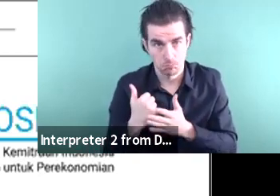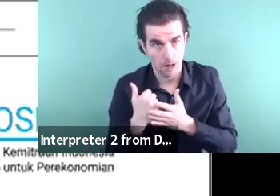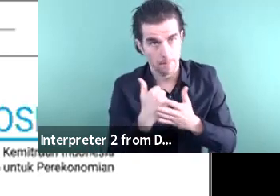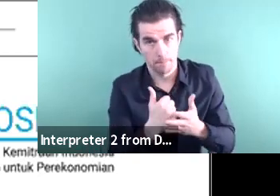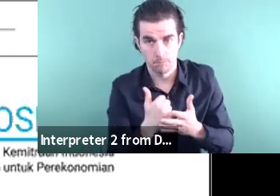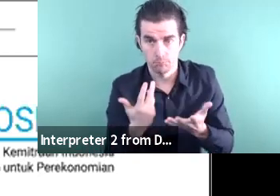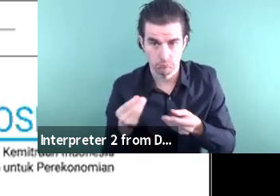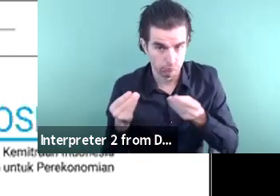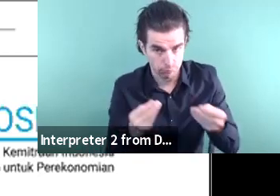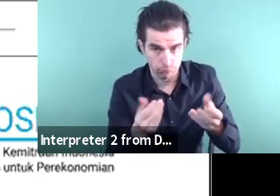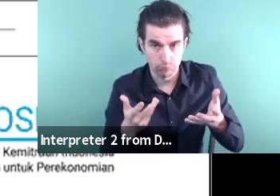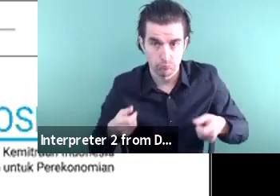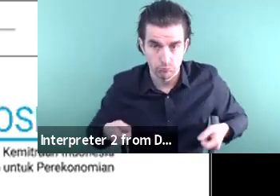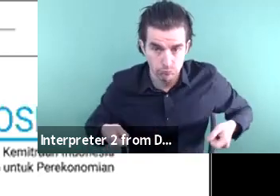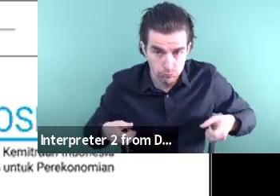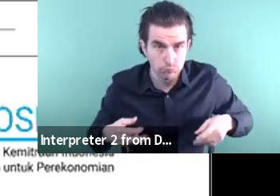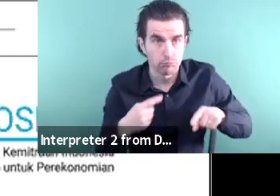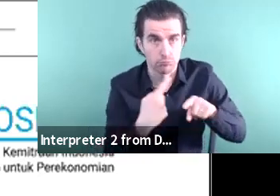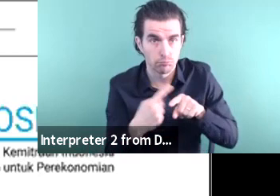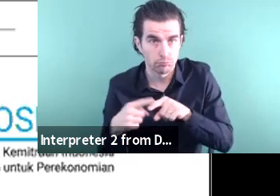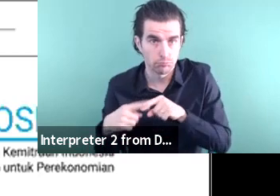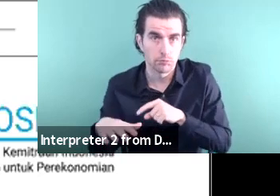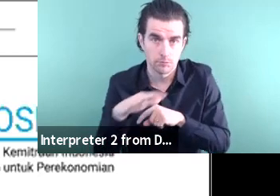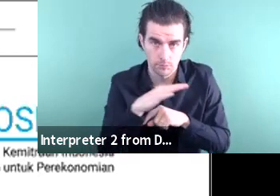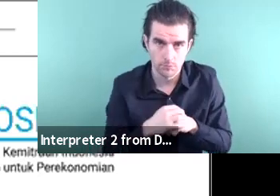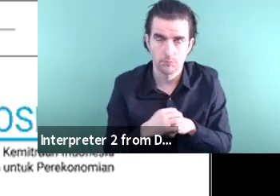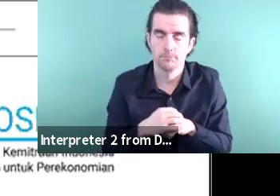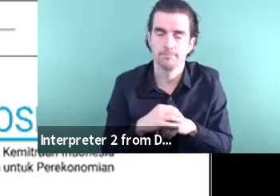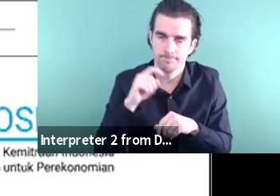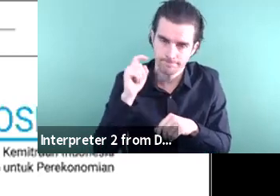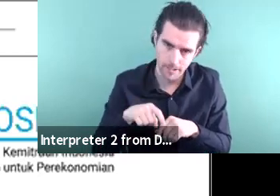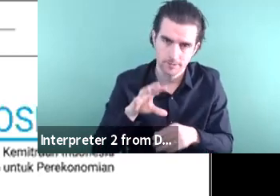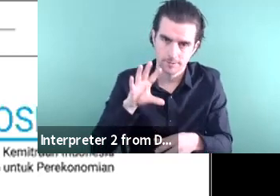that I can see coming up, but it'd be great for the audience to send in some more questions.